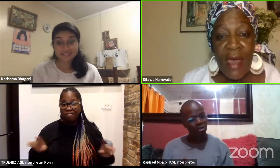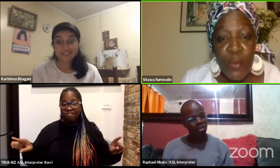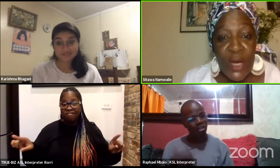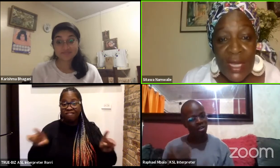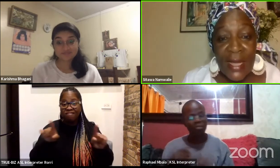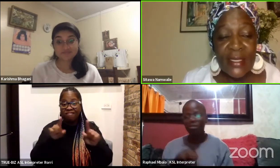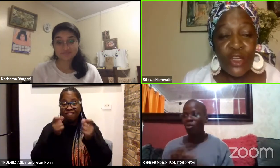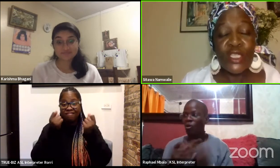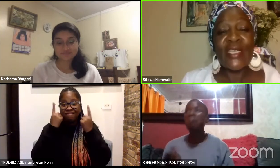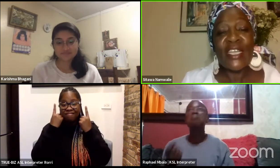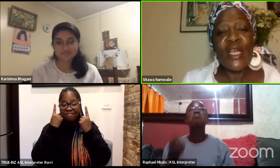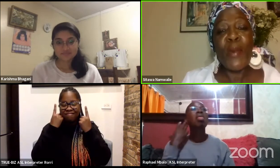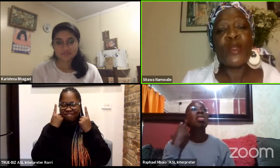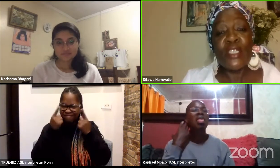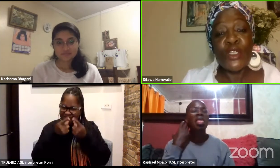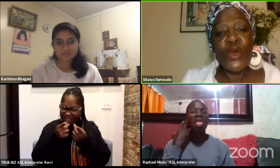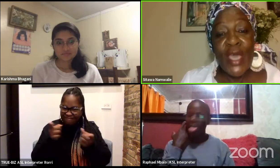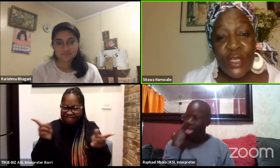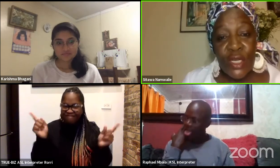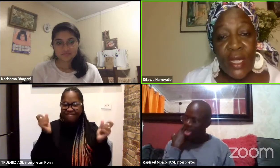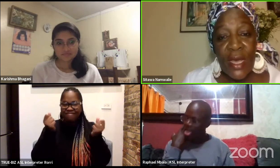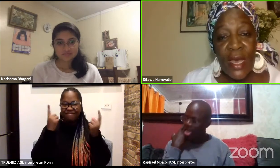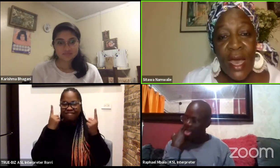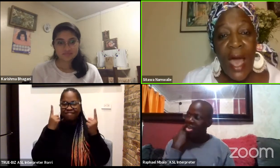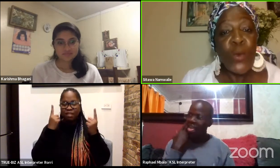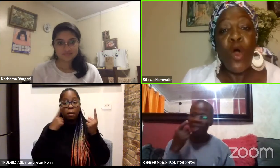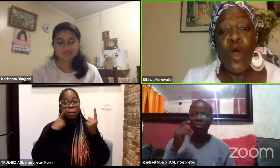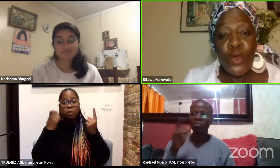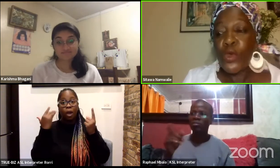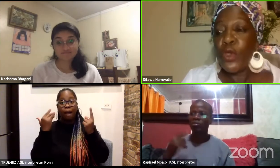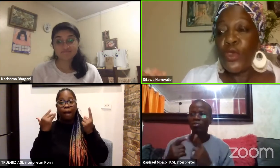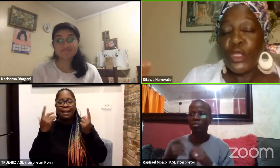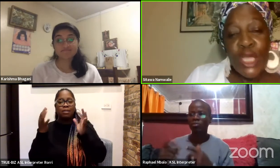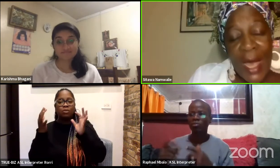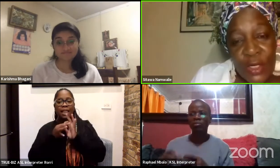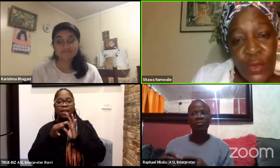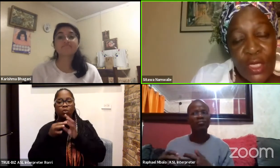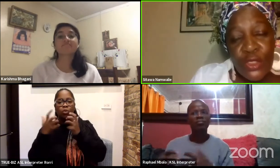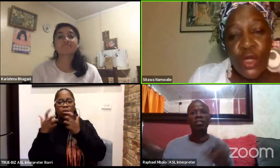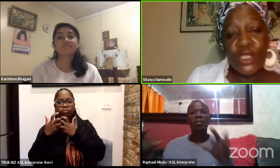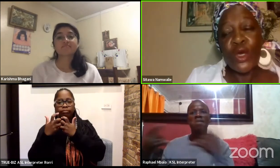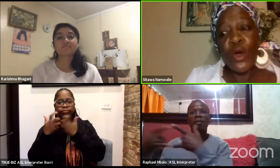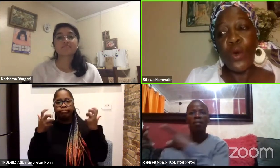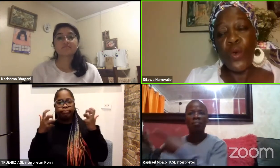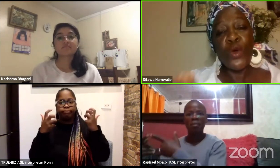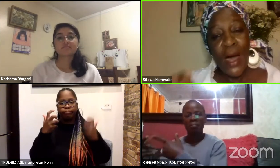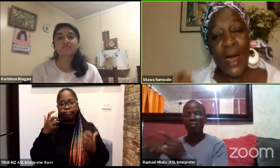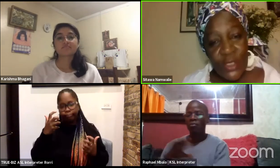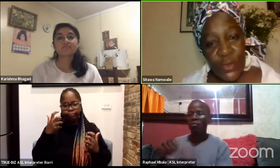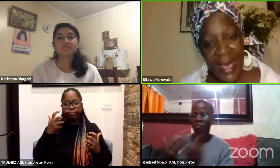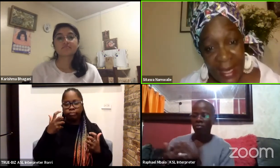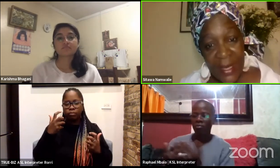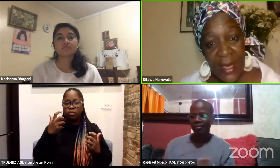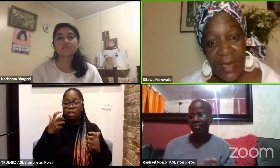Everybody gets it, 'cause it's actually about dislocation and your childhood is not who you are today.